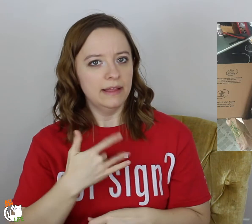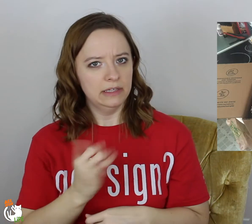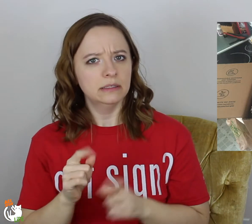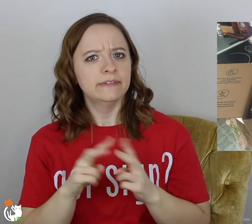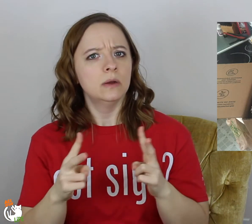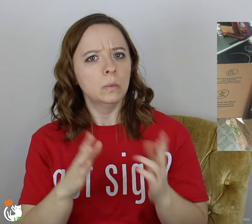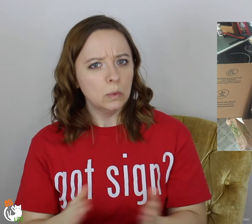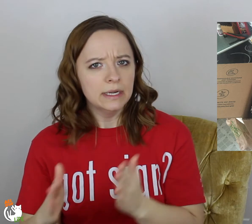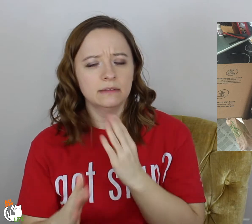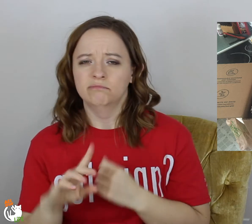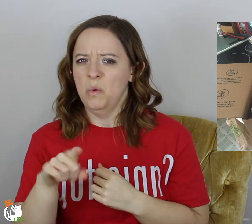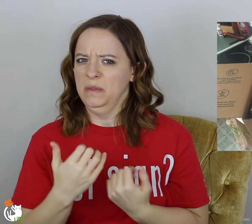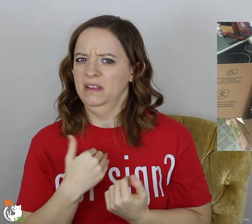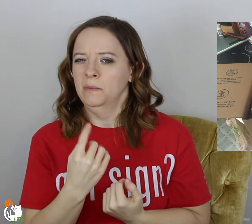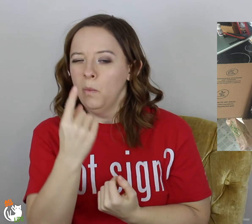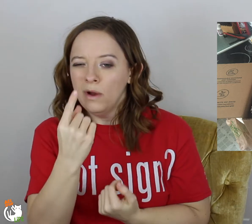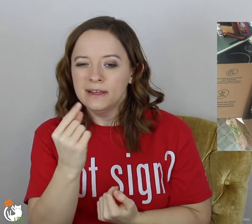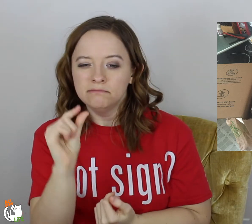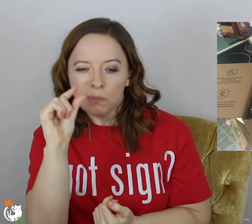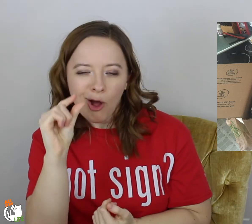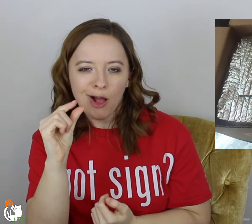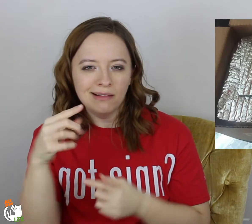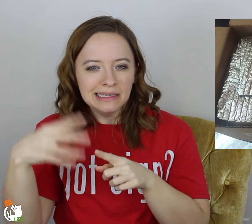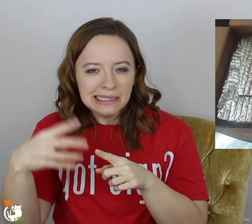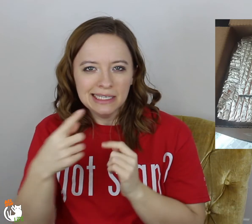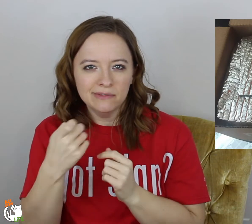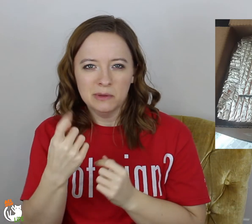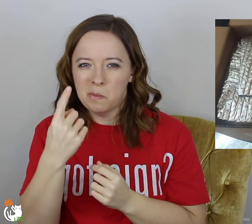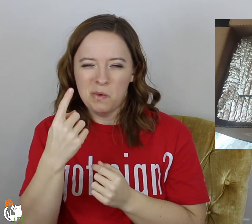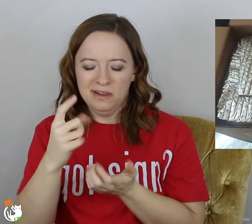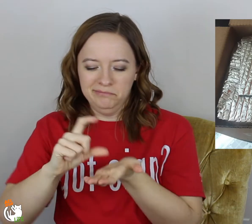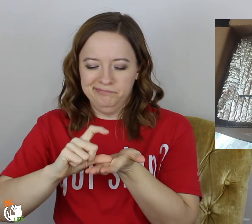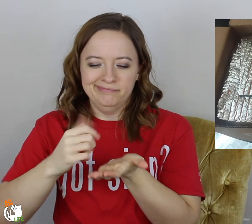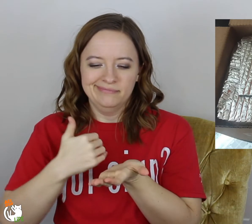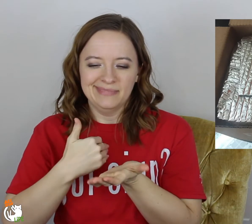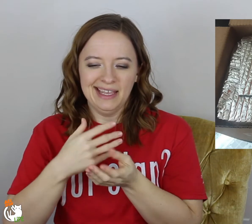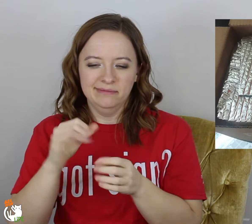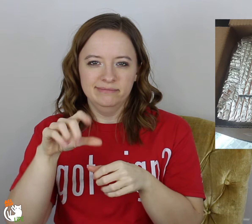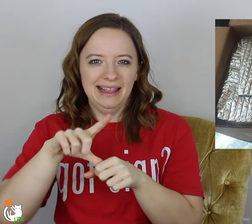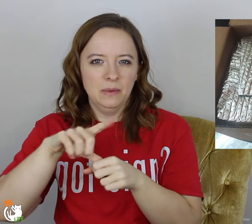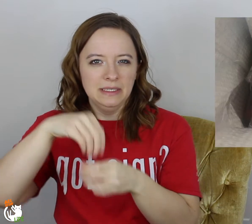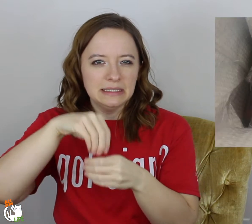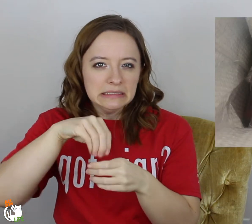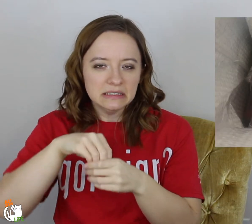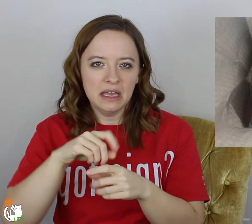I think they did good. It was very well organized. There was only one tiny leak from one little bottle that had liquid inside,